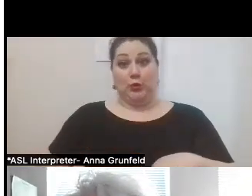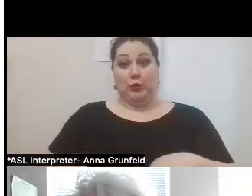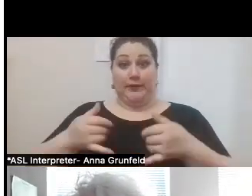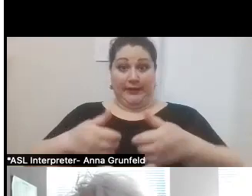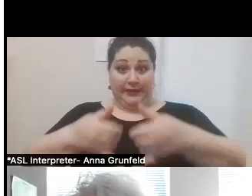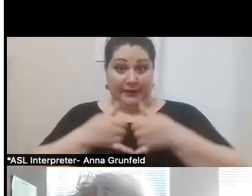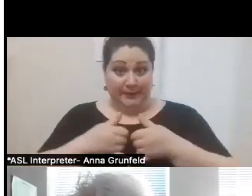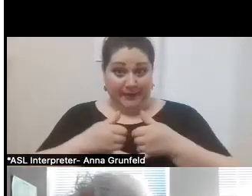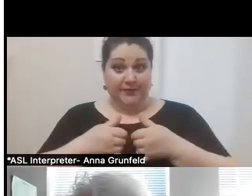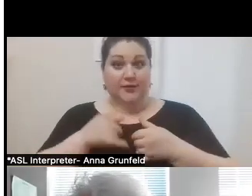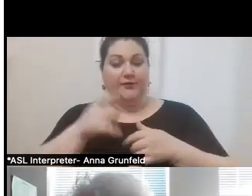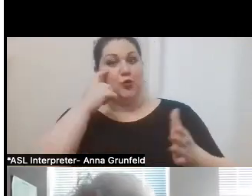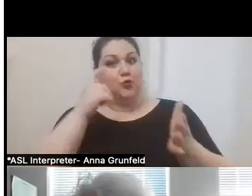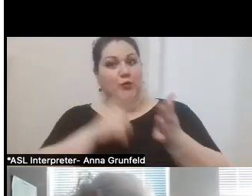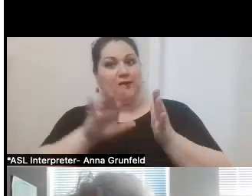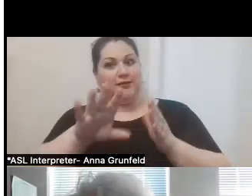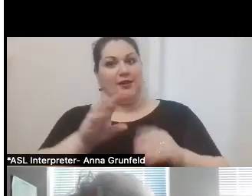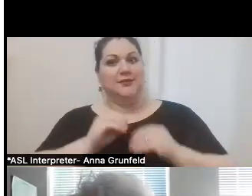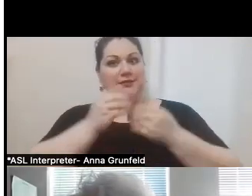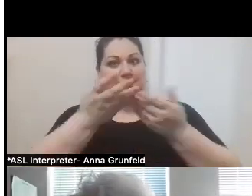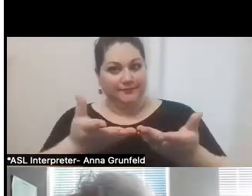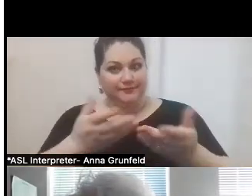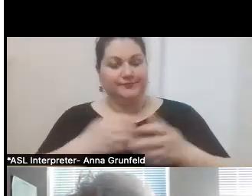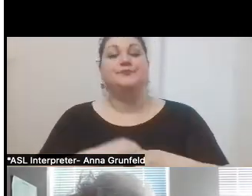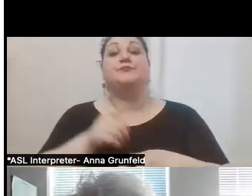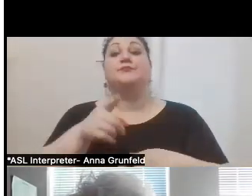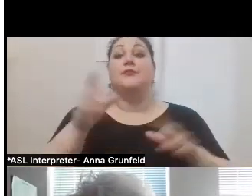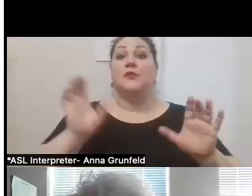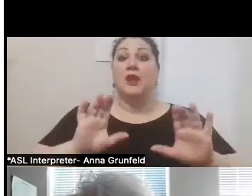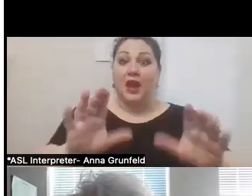He has acted in many research studies exploring topics including,